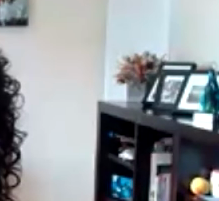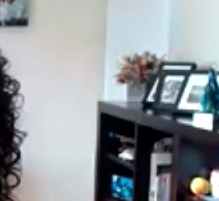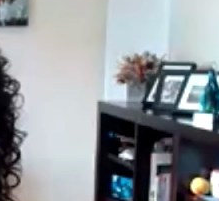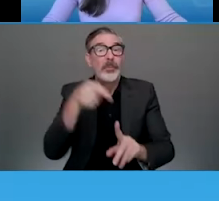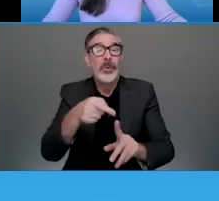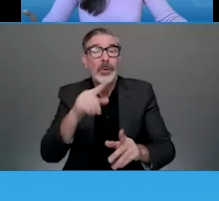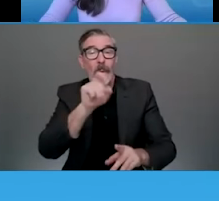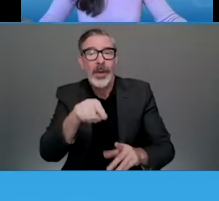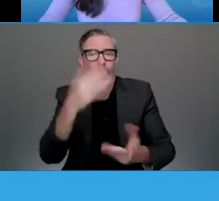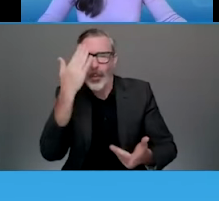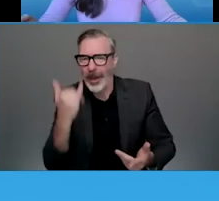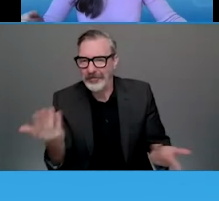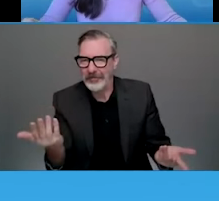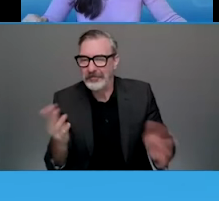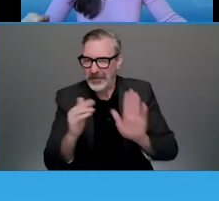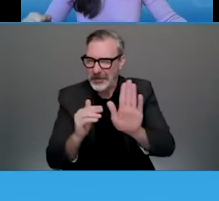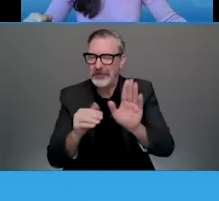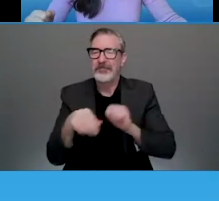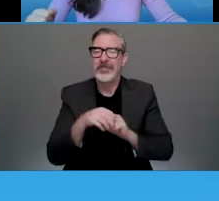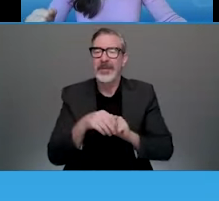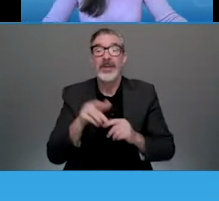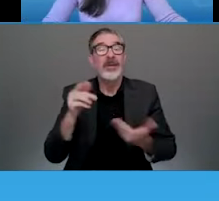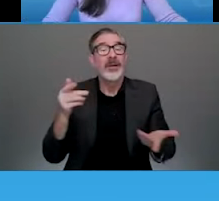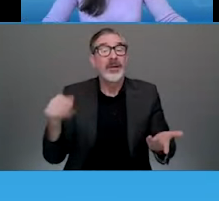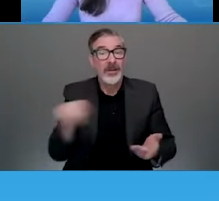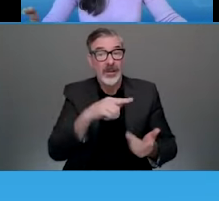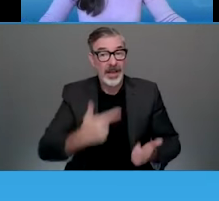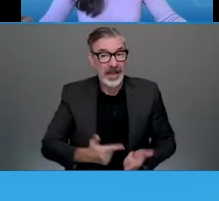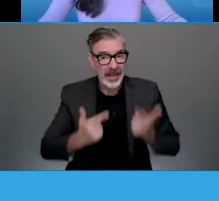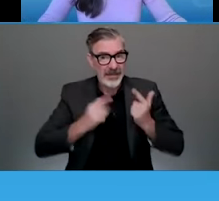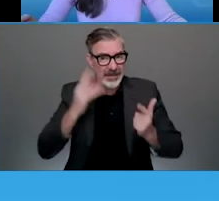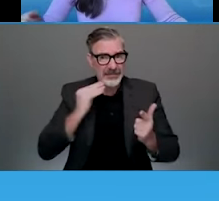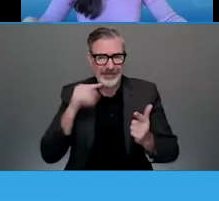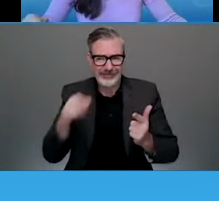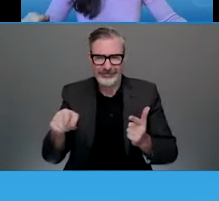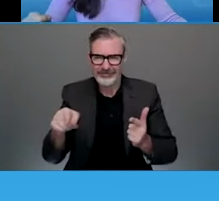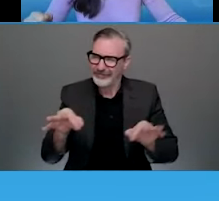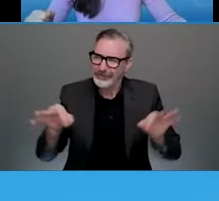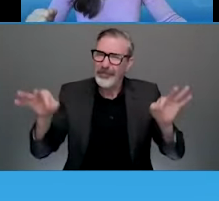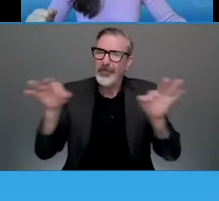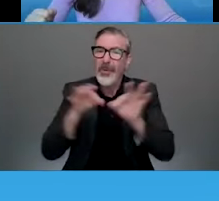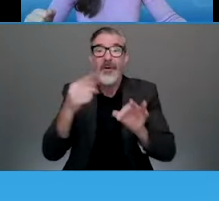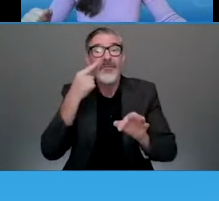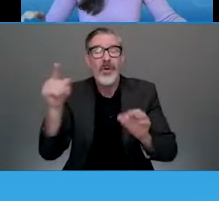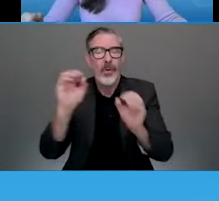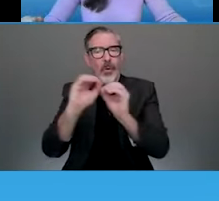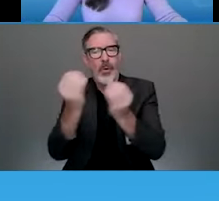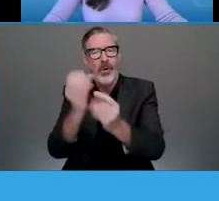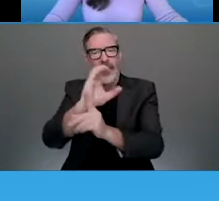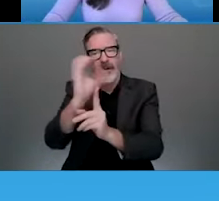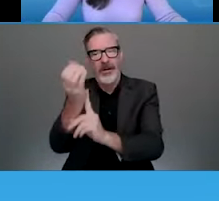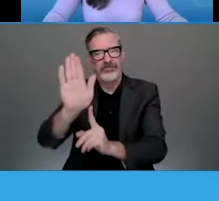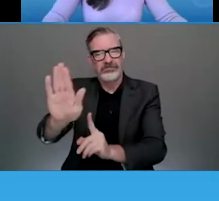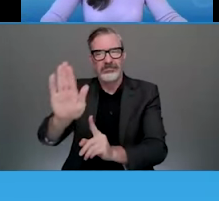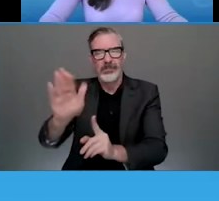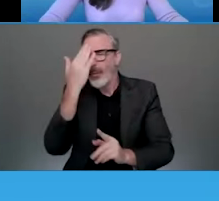why is lived experience as essential to organizational culture and I would like to hand this off